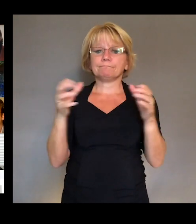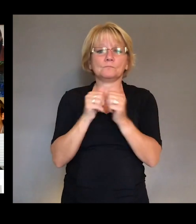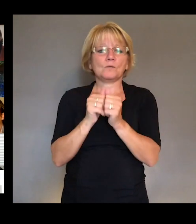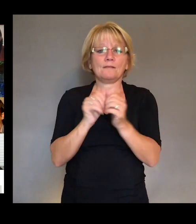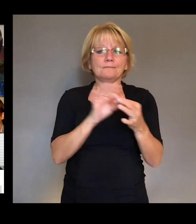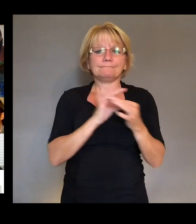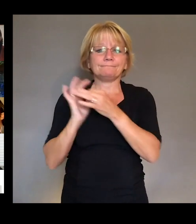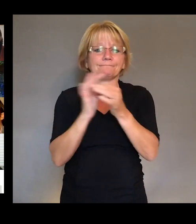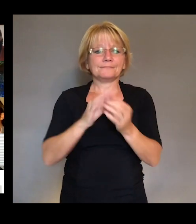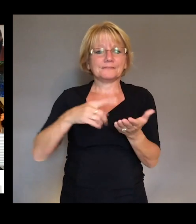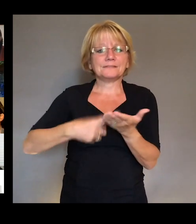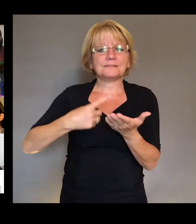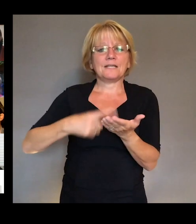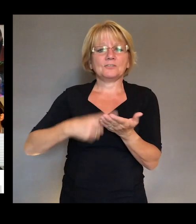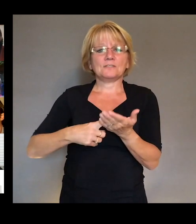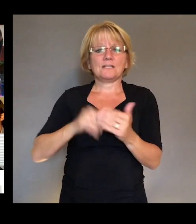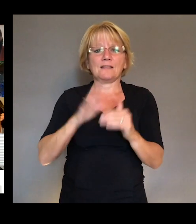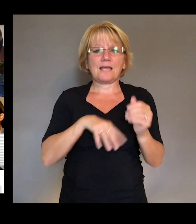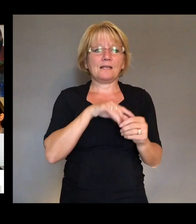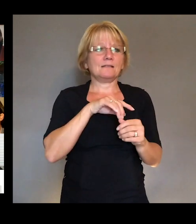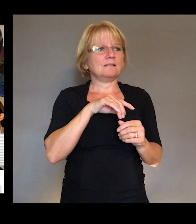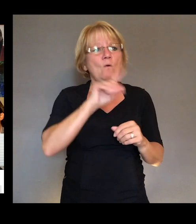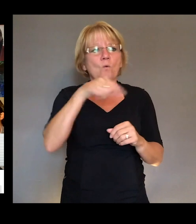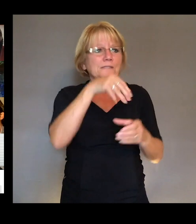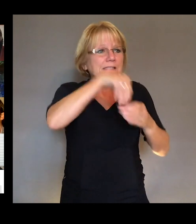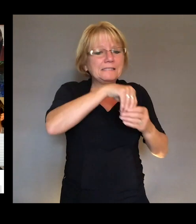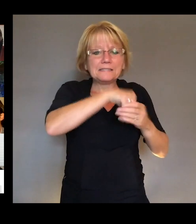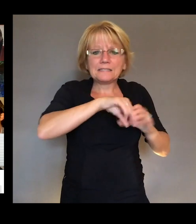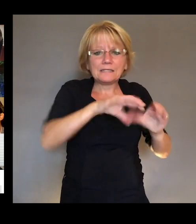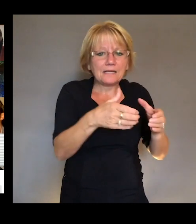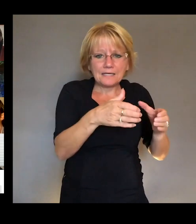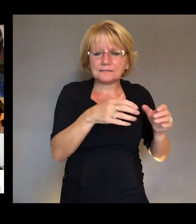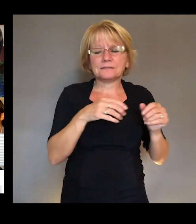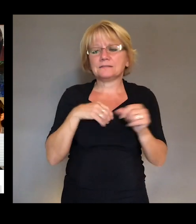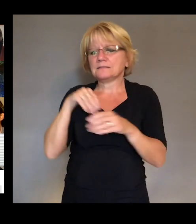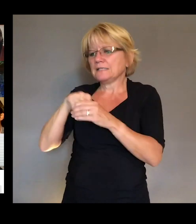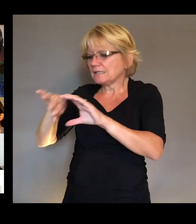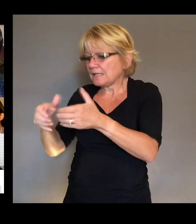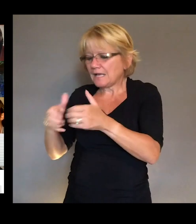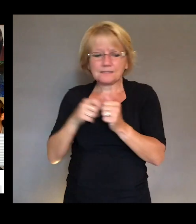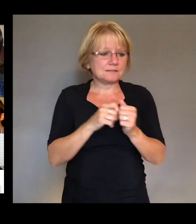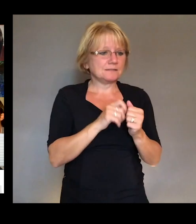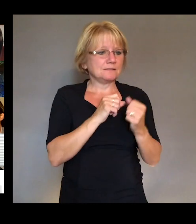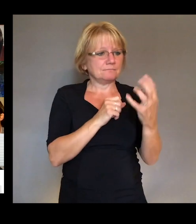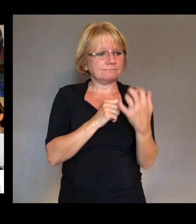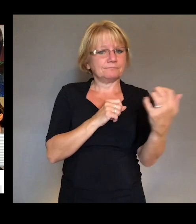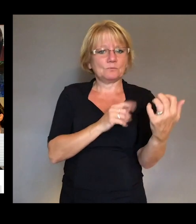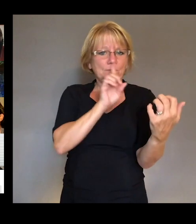we can engage these discussions as opposed to just keeping it in the classroom or just as an exchange between me and the student.